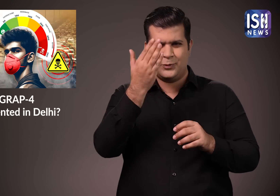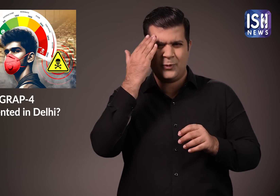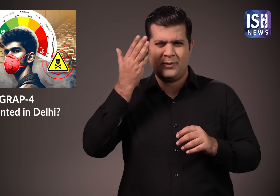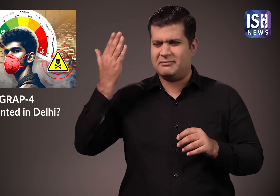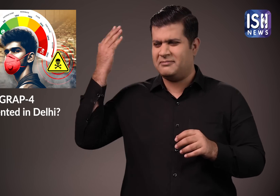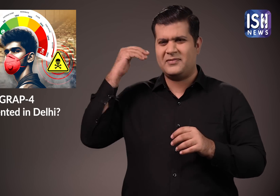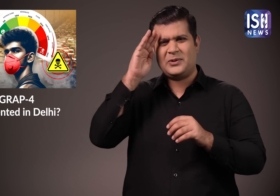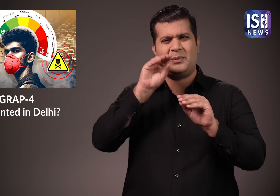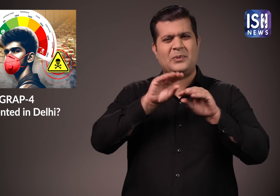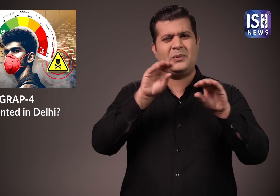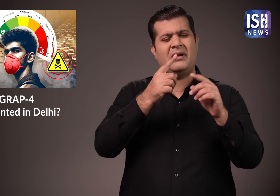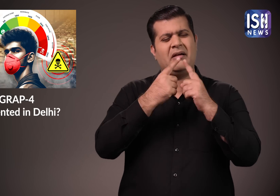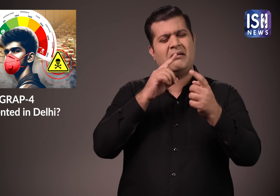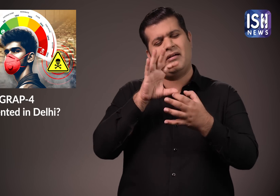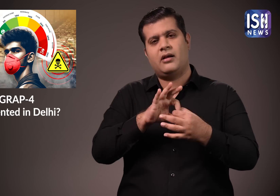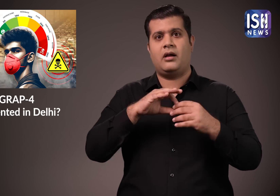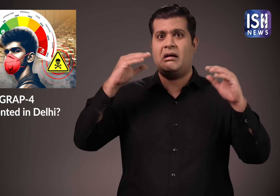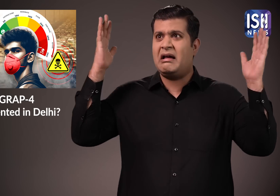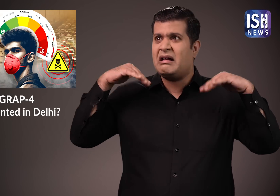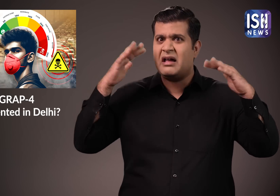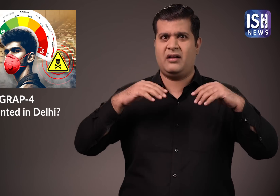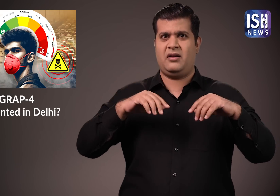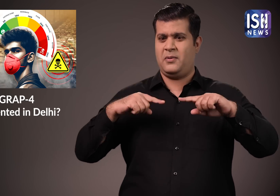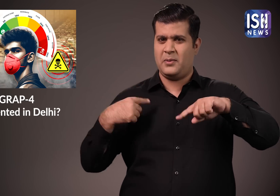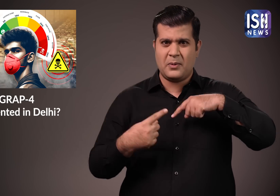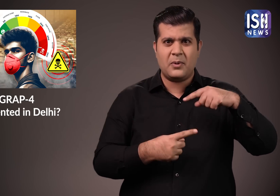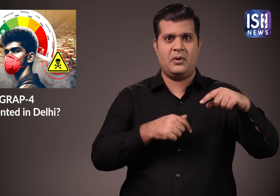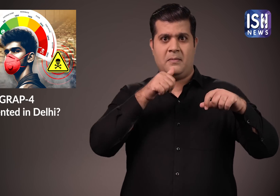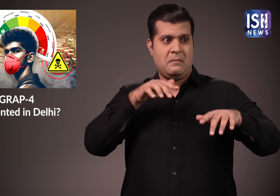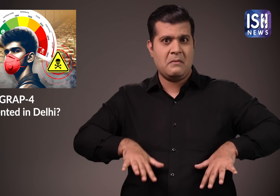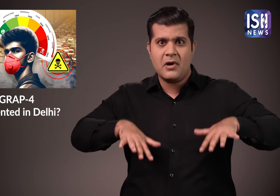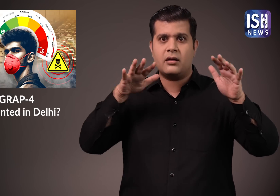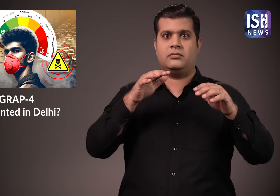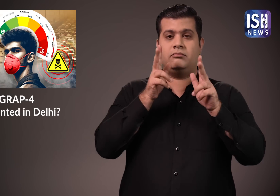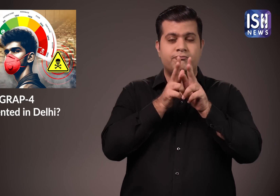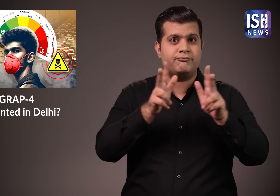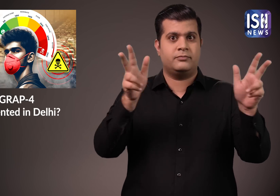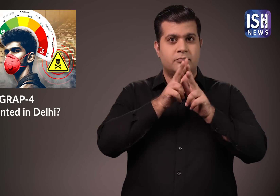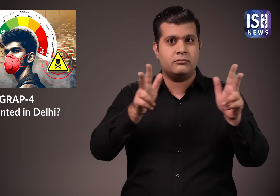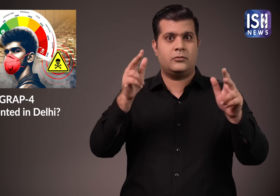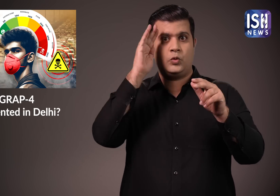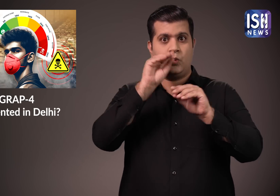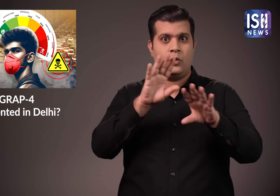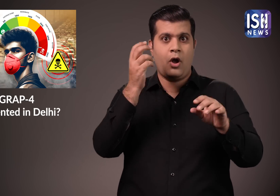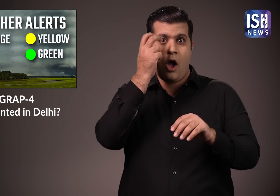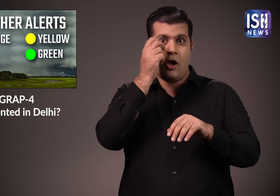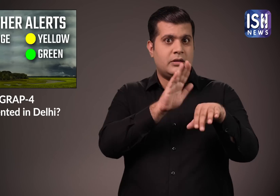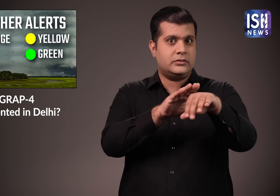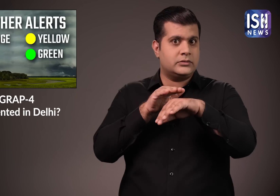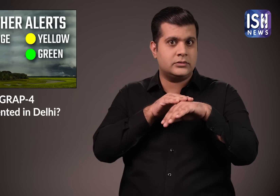We have spoken about the different types of alerts that are announced based on the severity of disasters. Like orange alert.